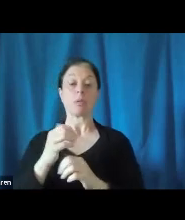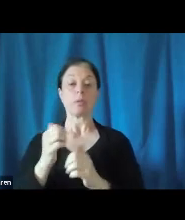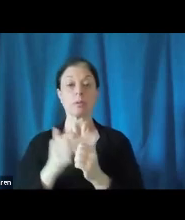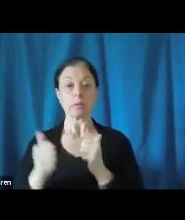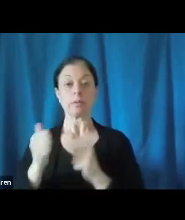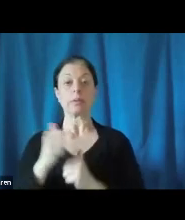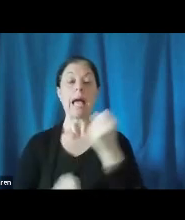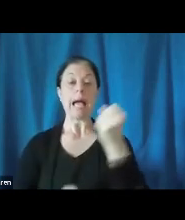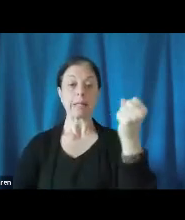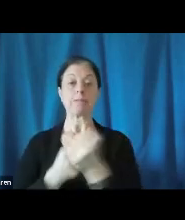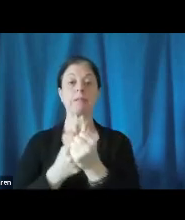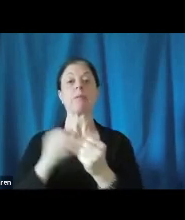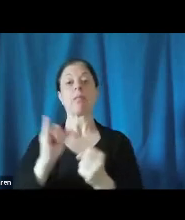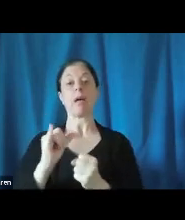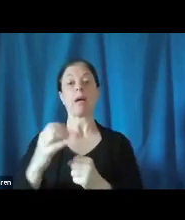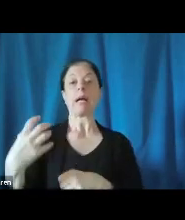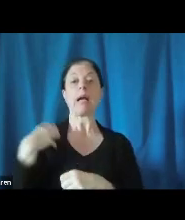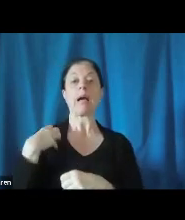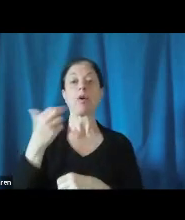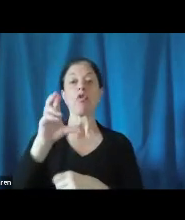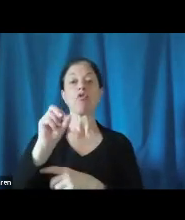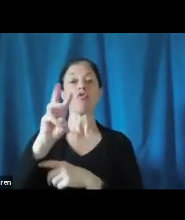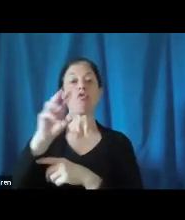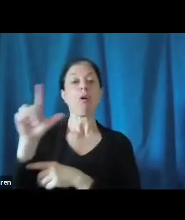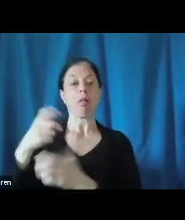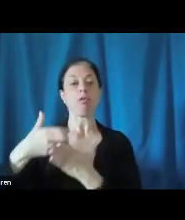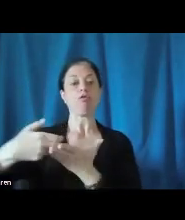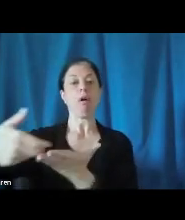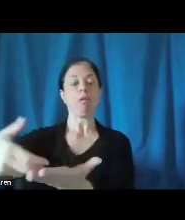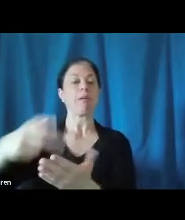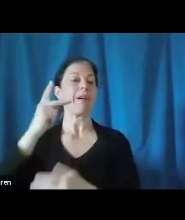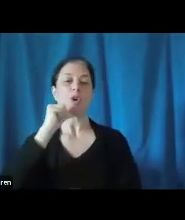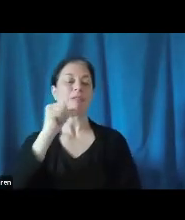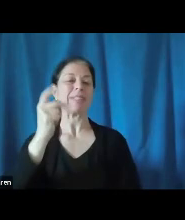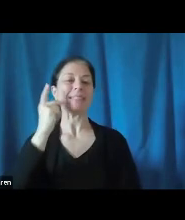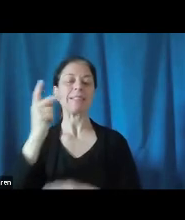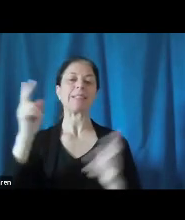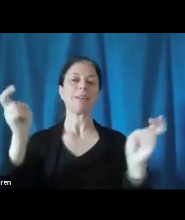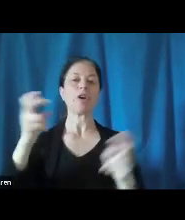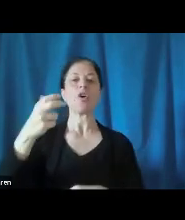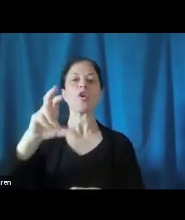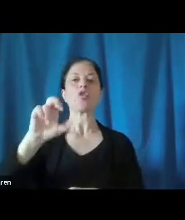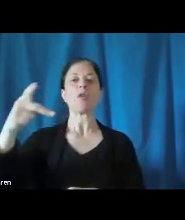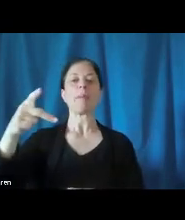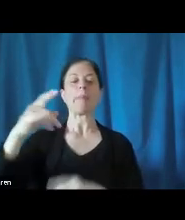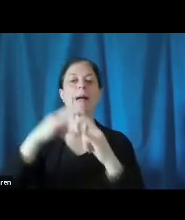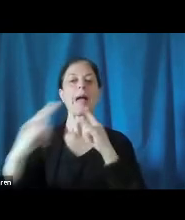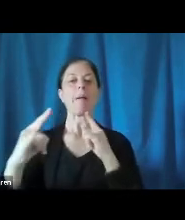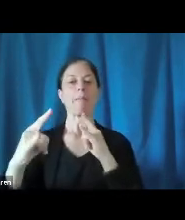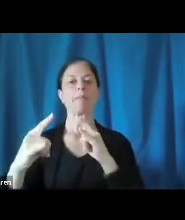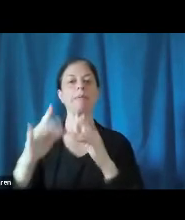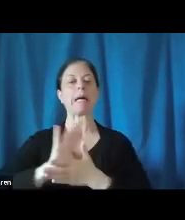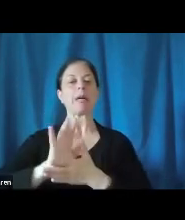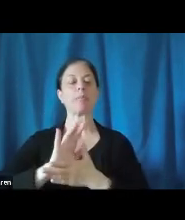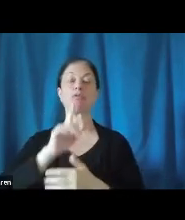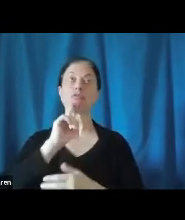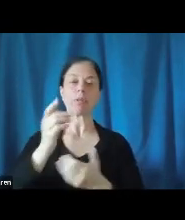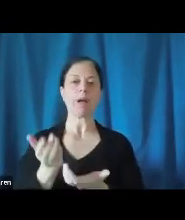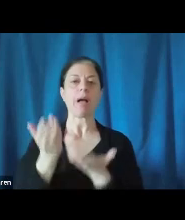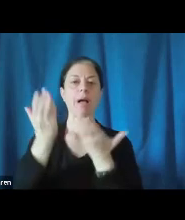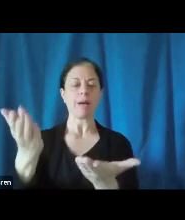transportation and more. And this was preceded by activism, like